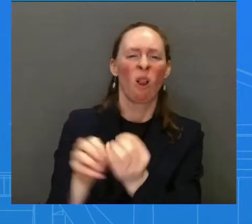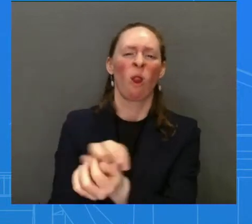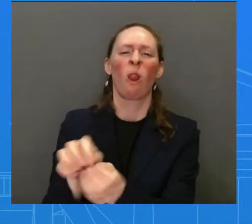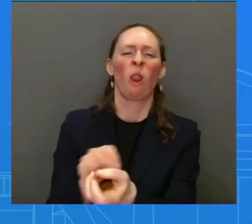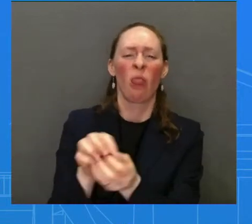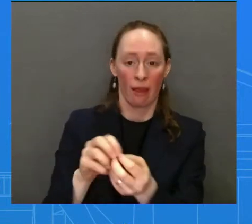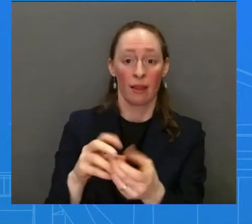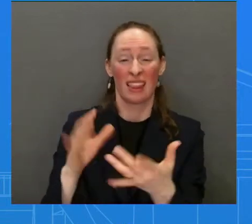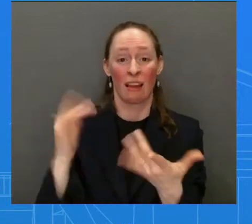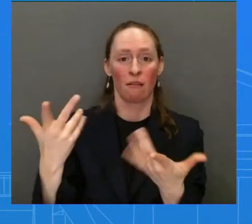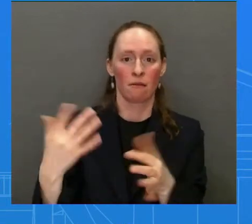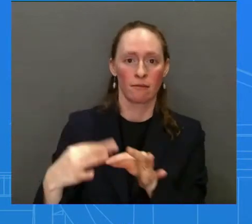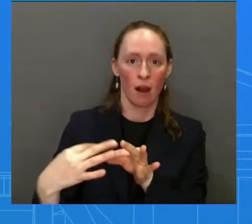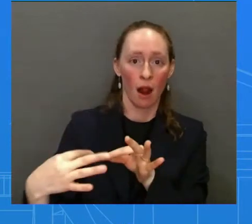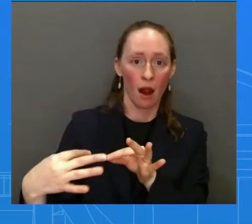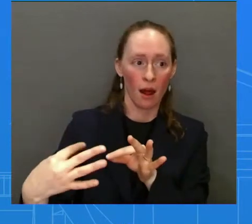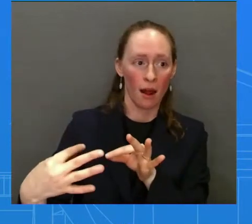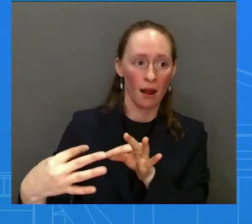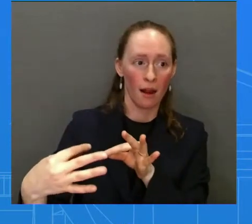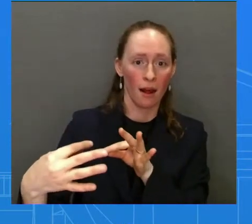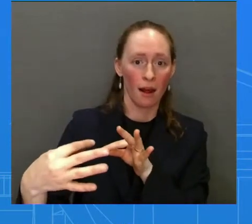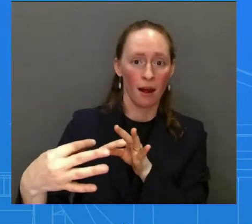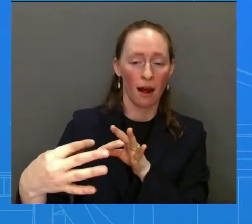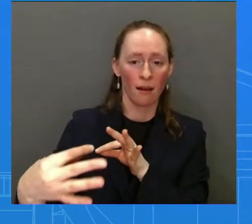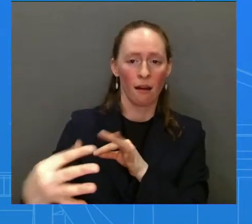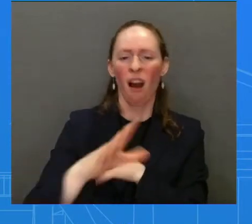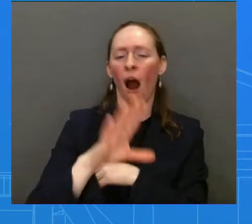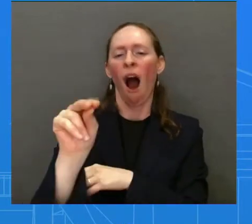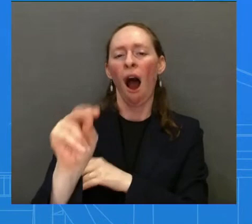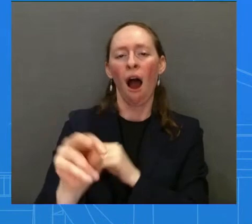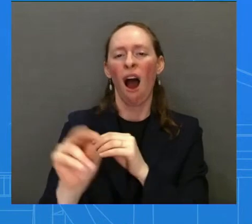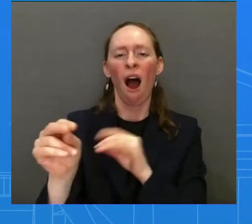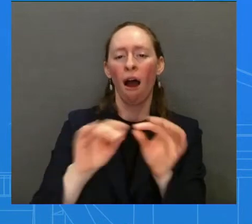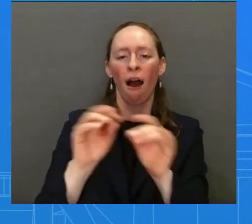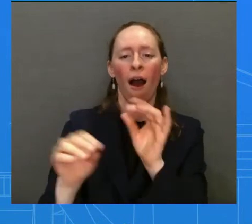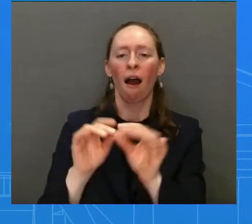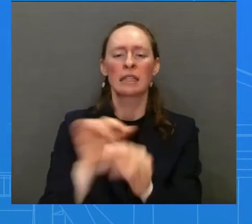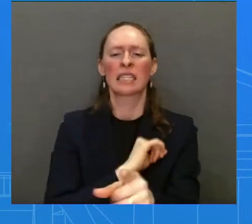on the Senate floor. That's what was happening. And so, you know,